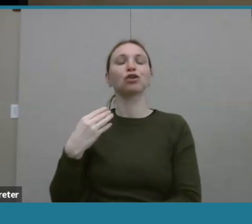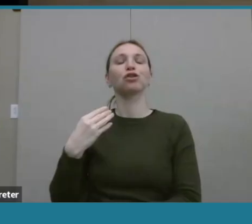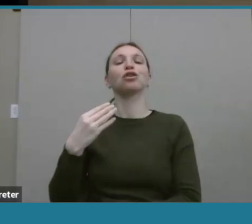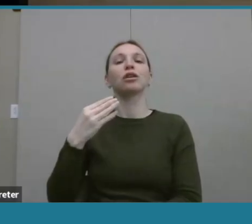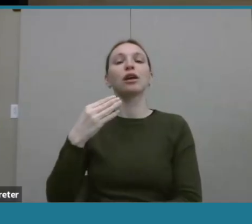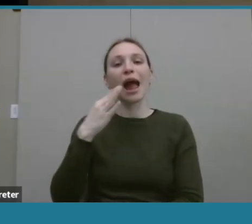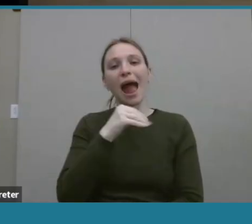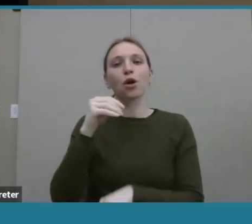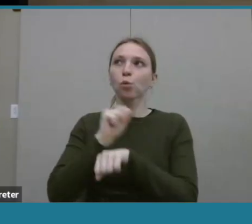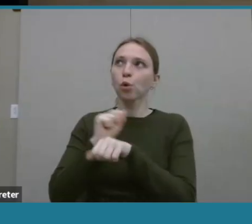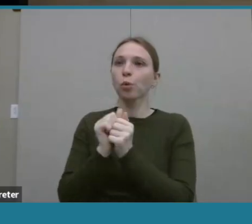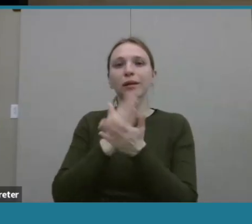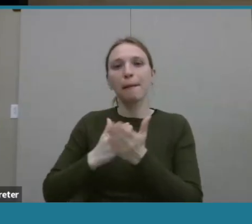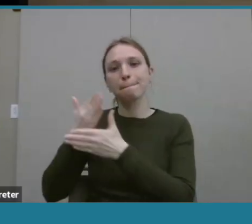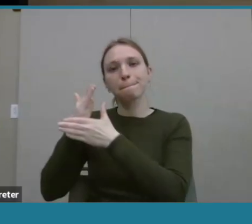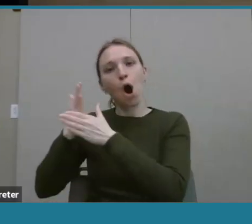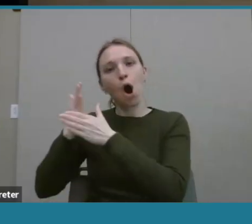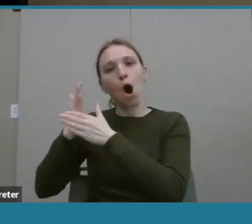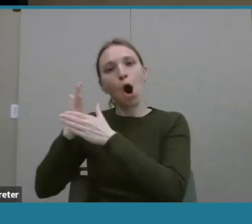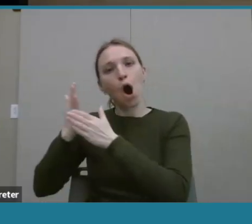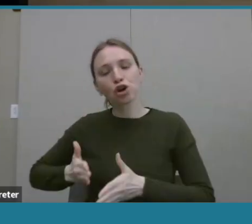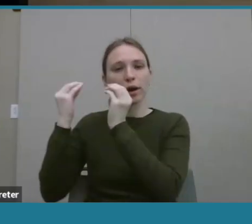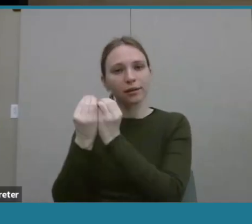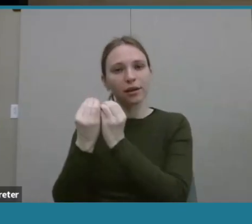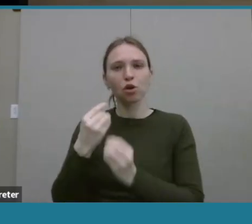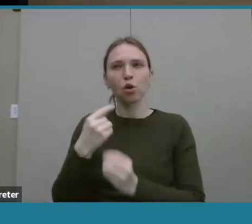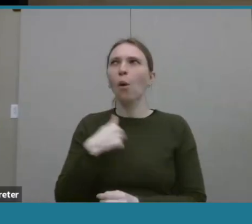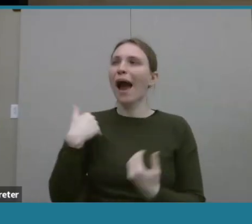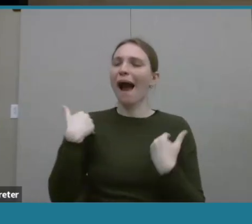I had thrown out a few there, like we did a great group with Heinz VA.